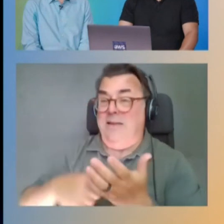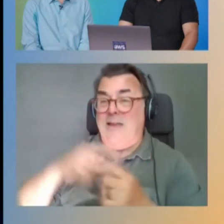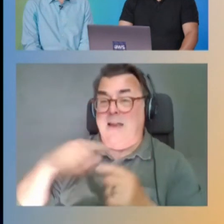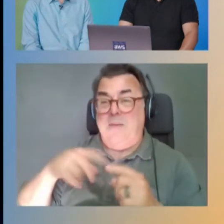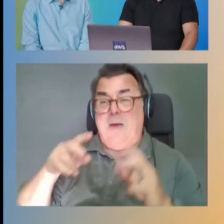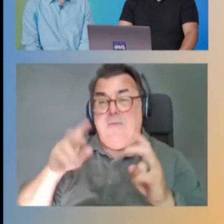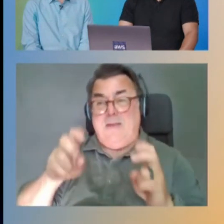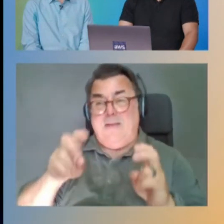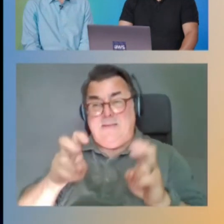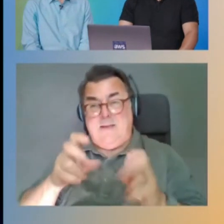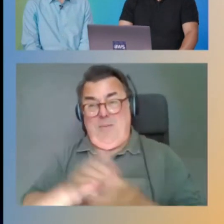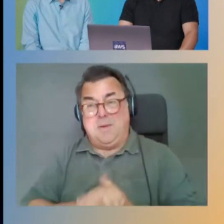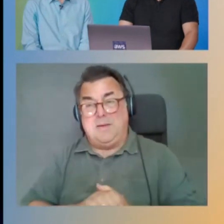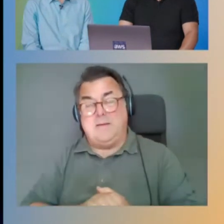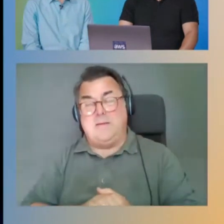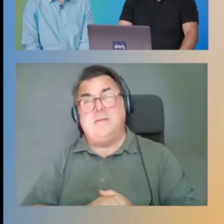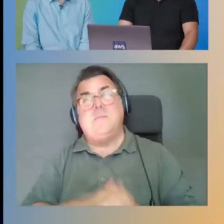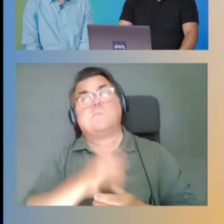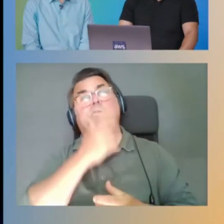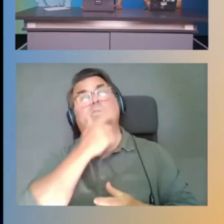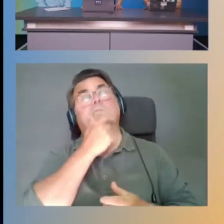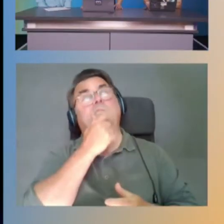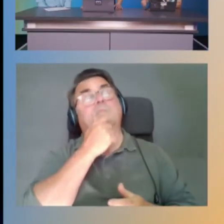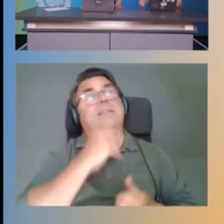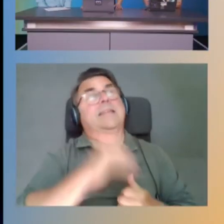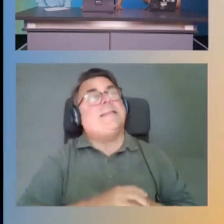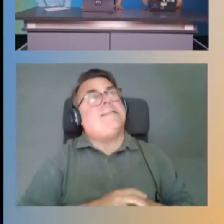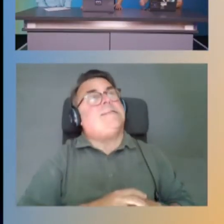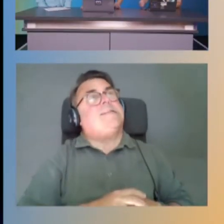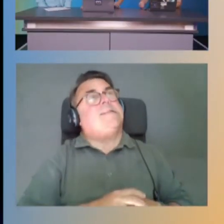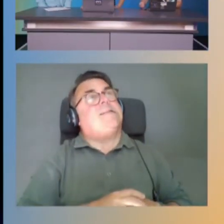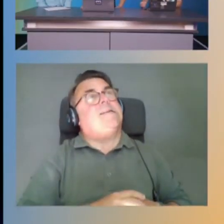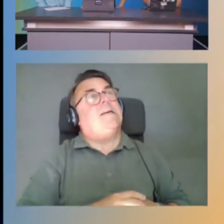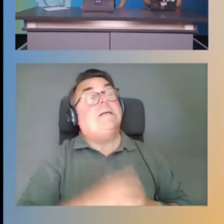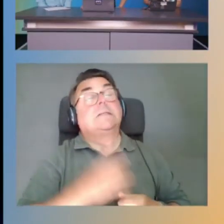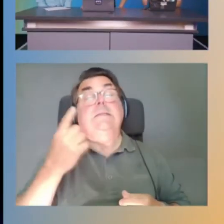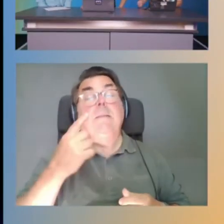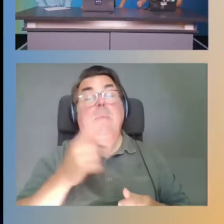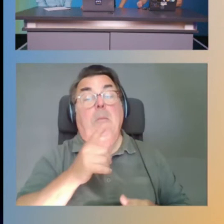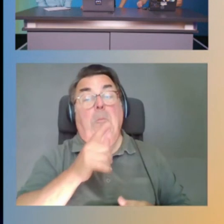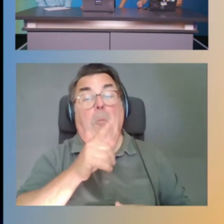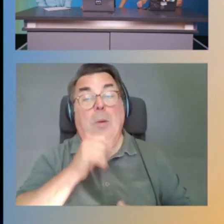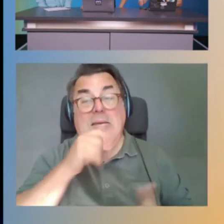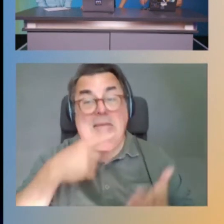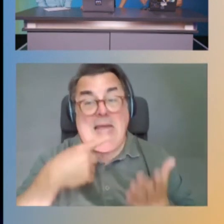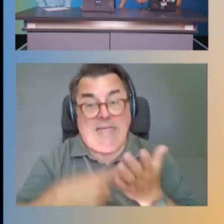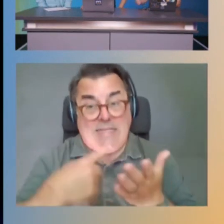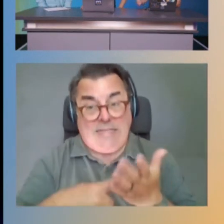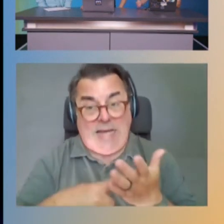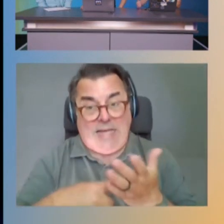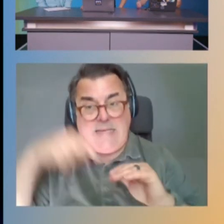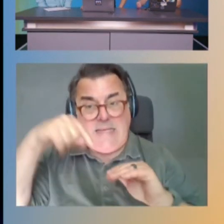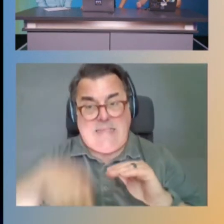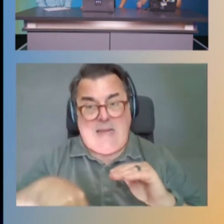There's a ton, but one thing that we didn't cover in a lot of depth is the float8 data type,